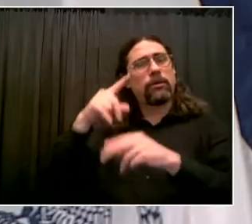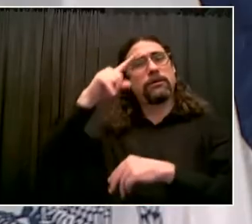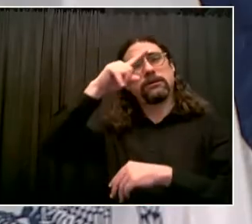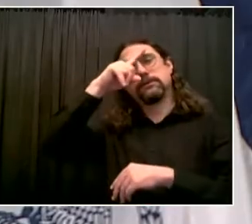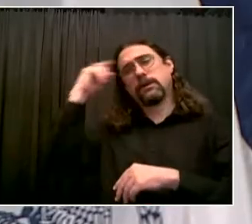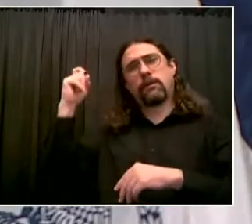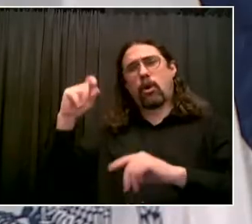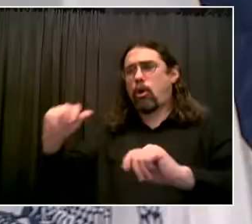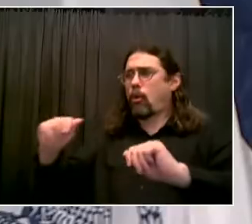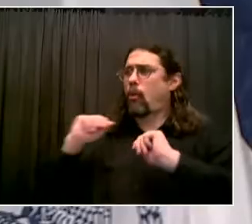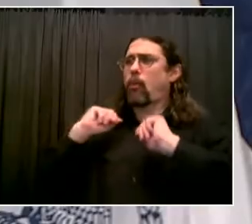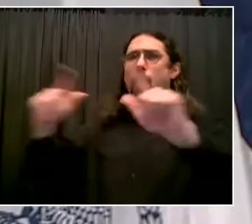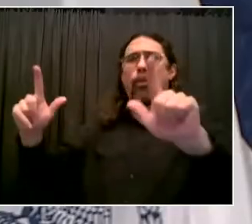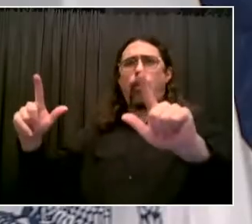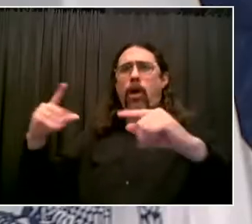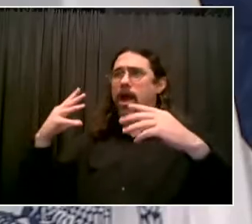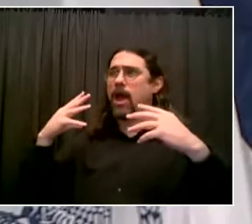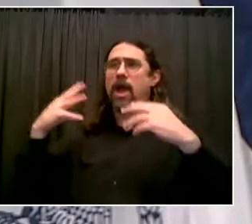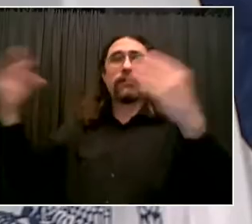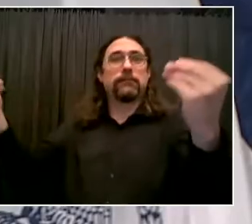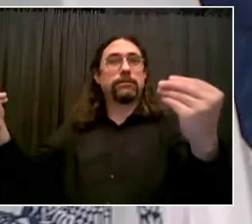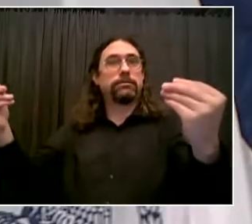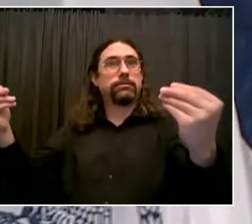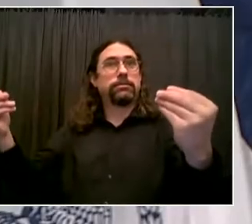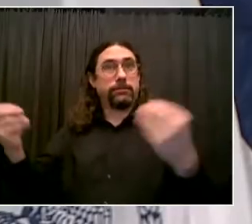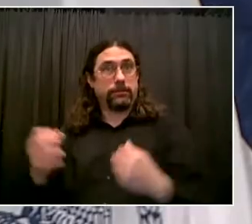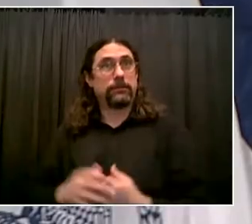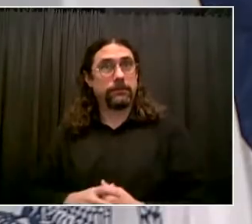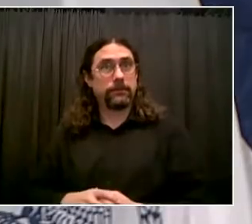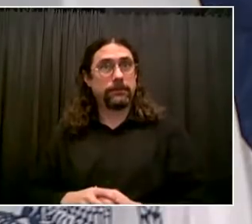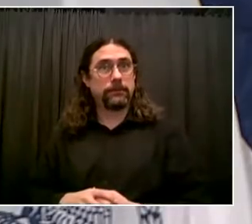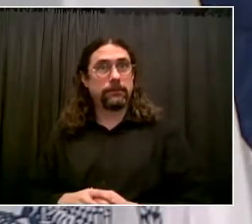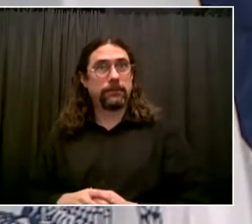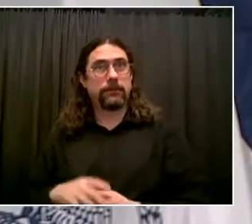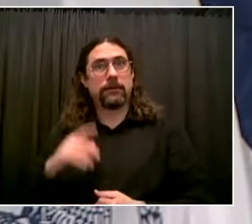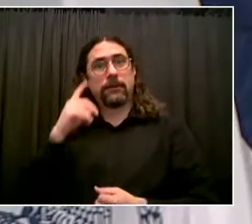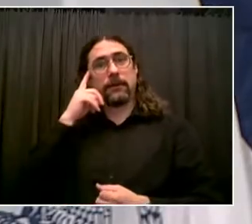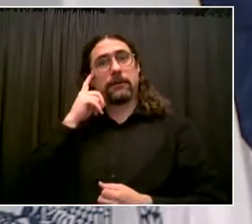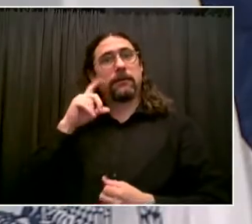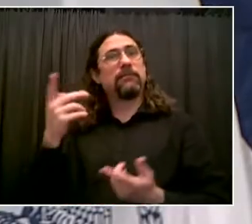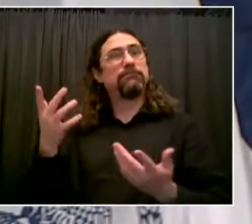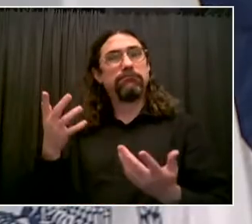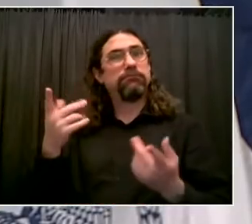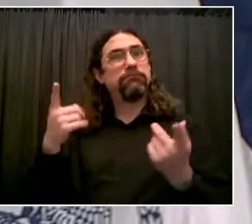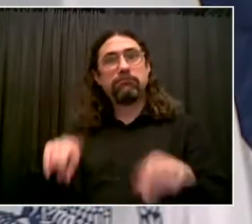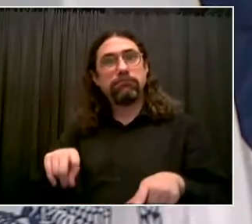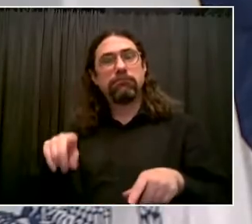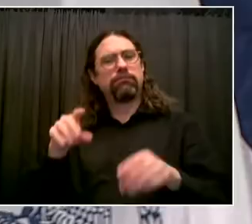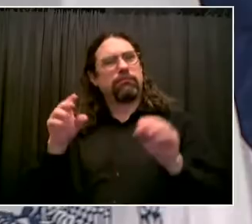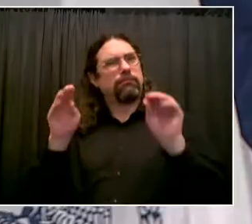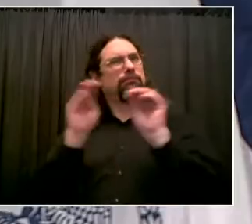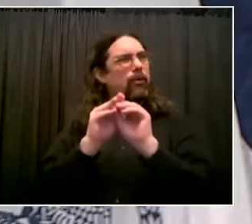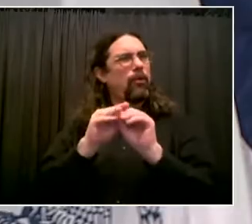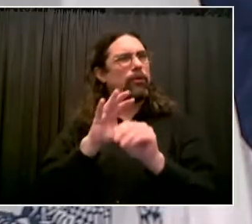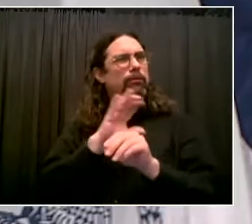WHICH THAT IS GOING TO FOCUS 300 OFFICERS ACROSS THE CITY. THE CURRENT PLAN